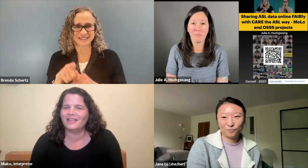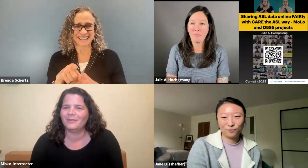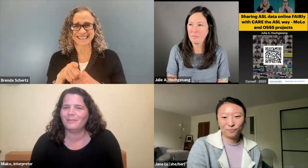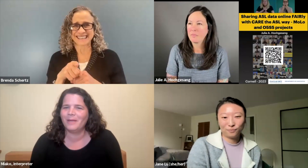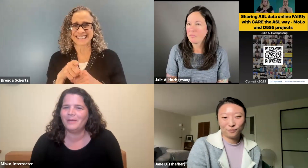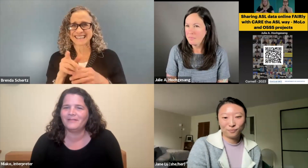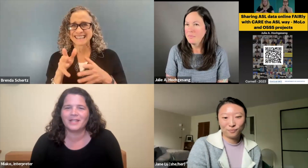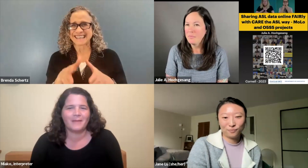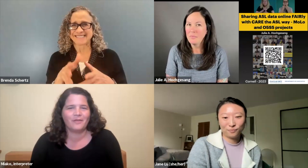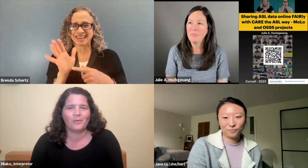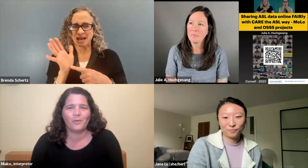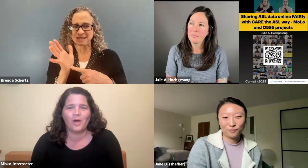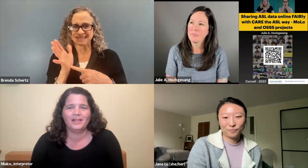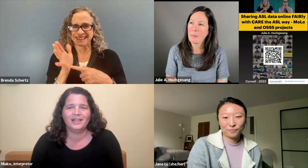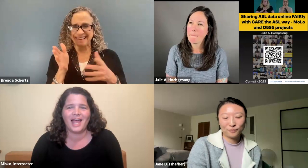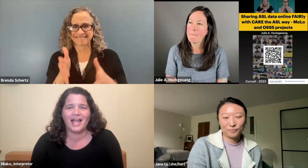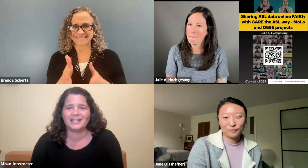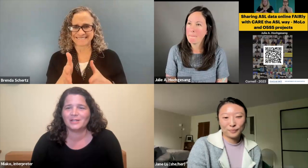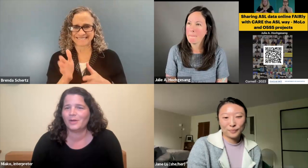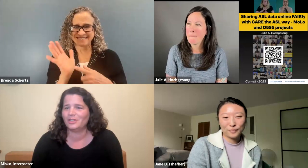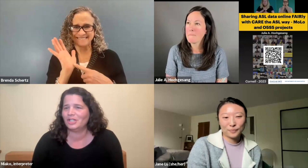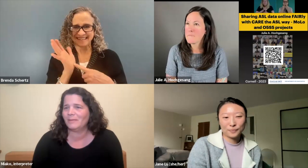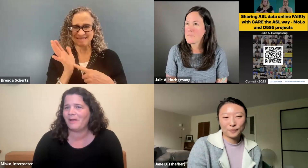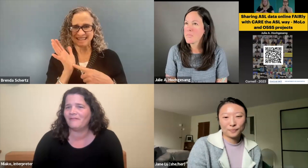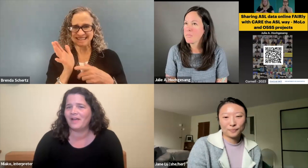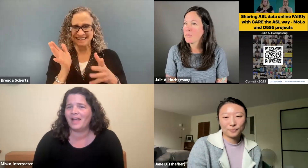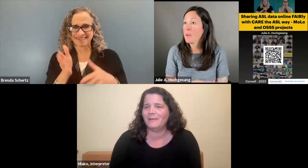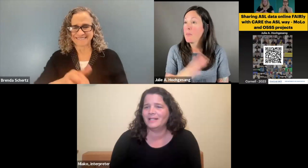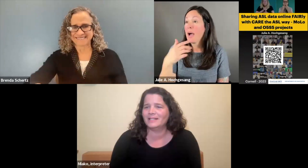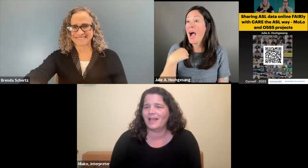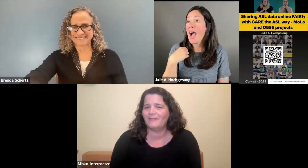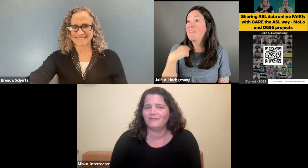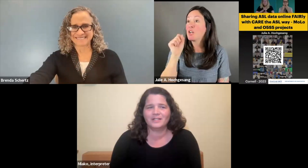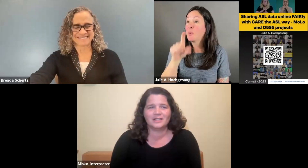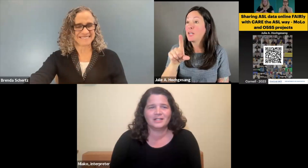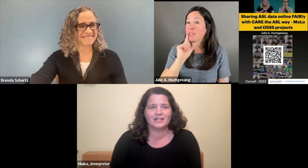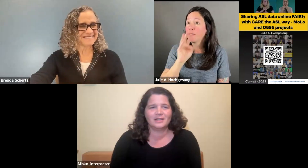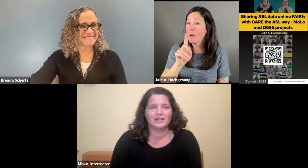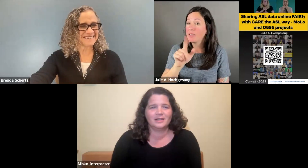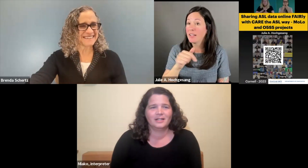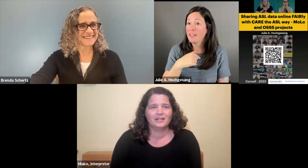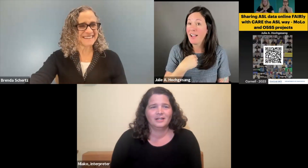think we maybe have time for one last question about five minutes